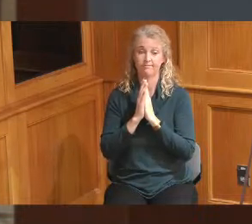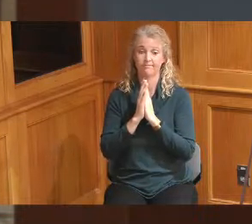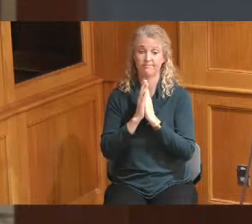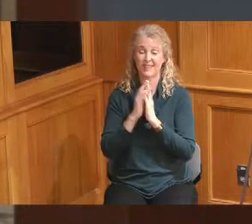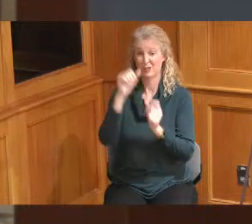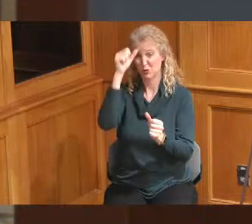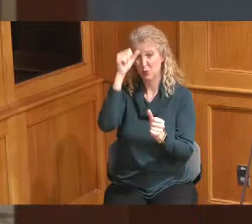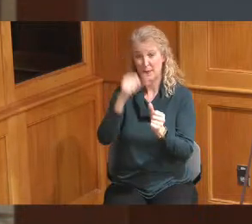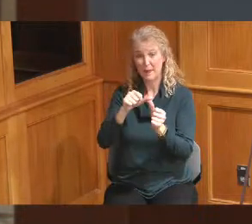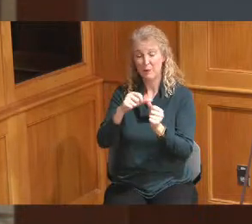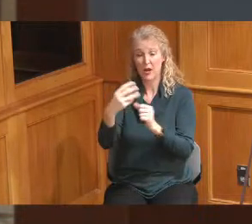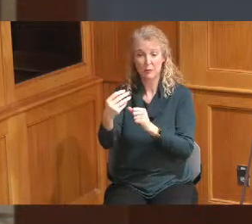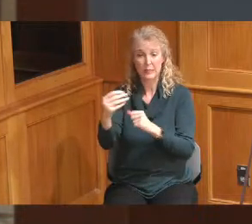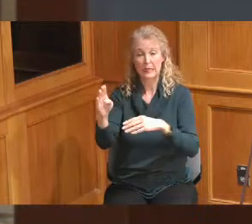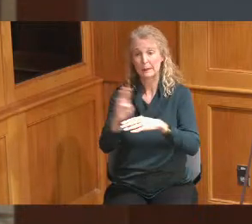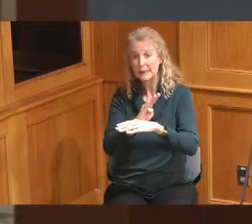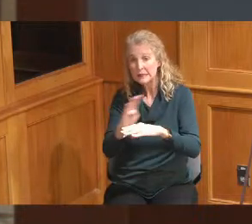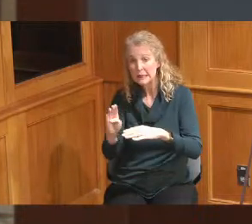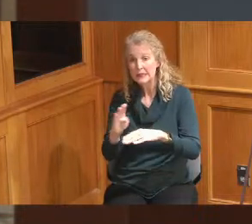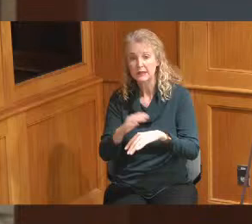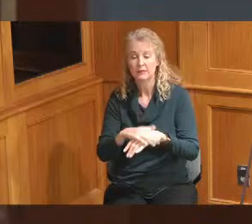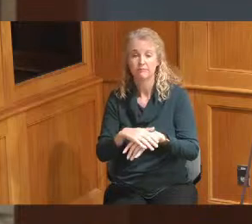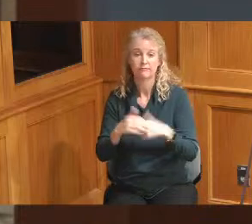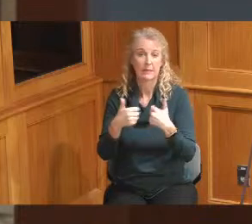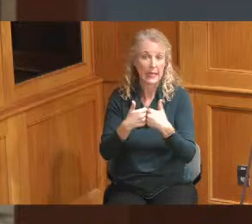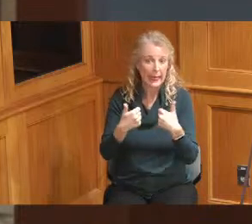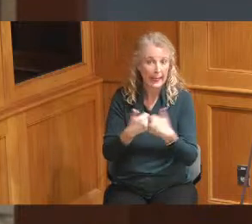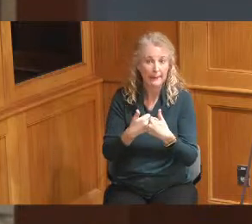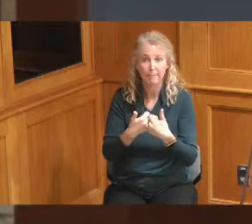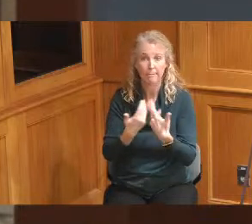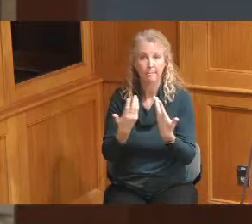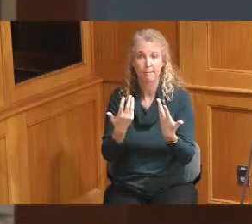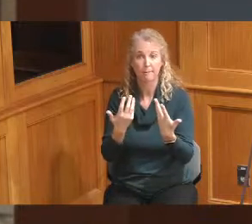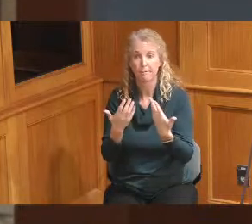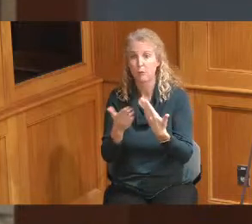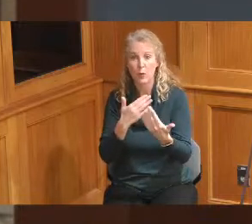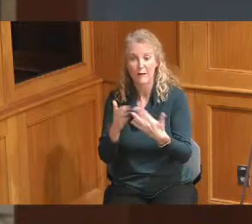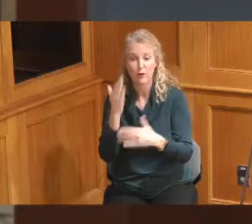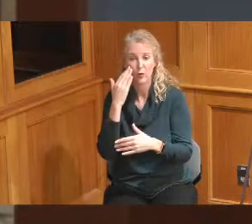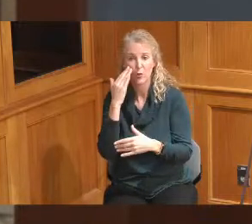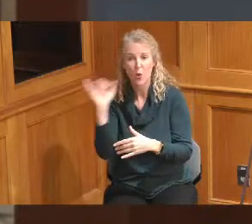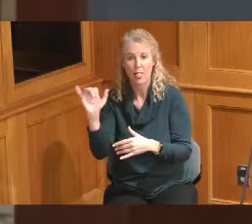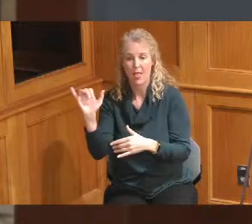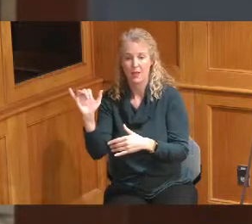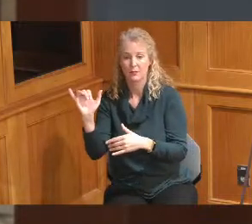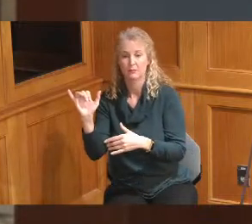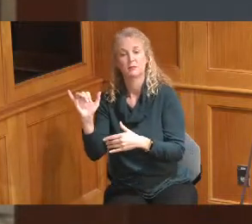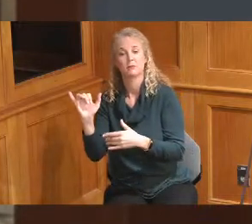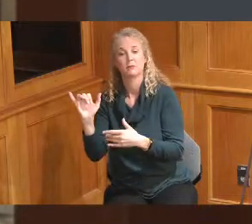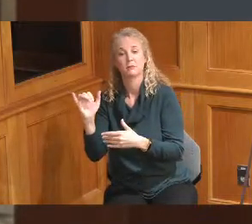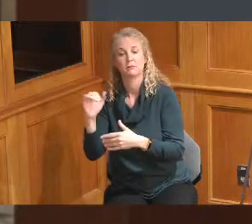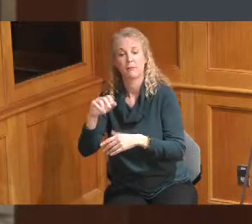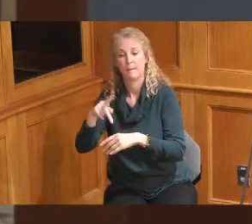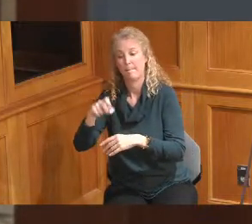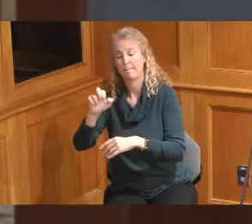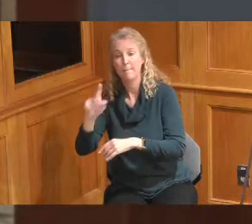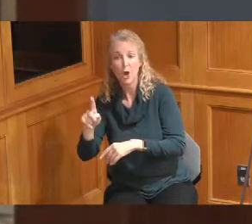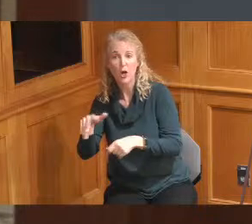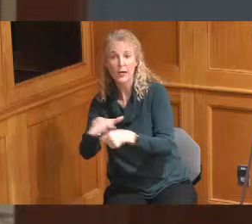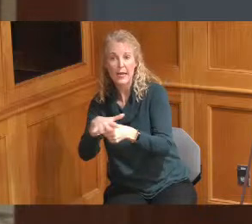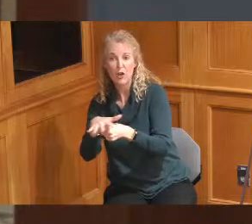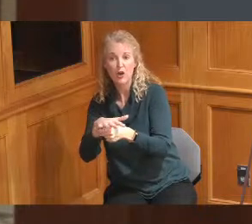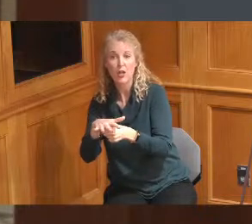whether it's a group of soccer fields out in New Town or operated by the parks District or payor